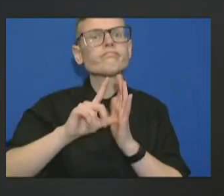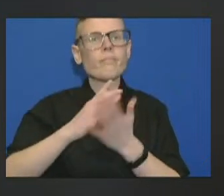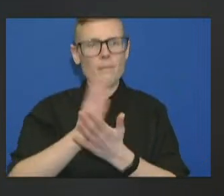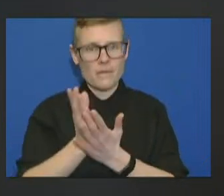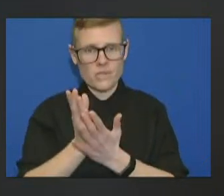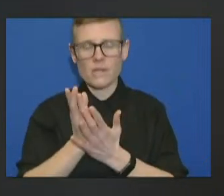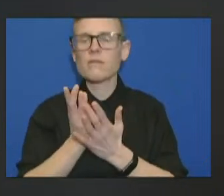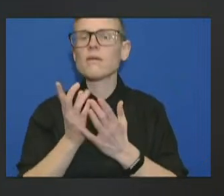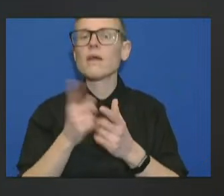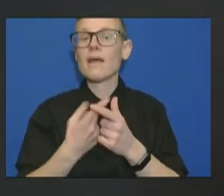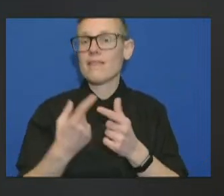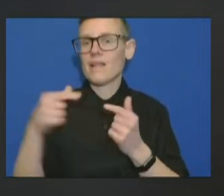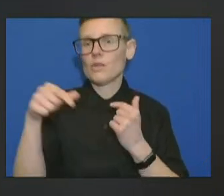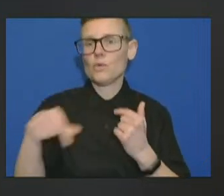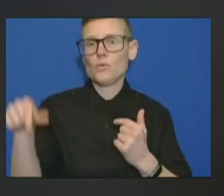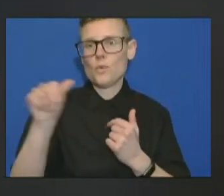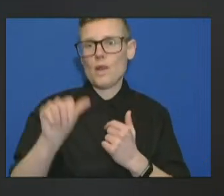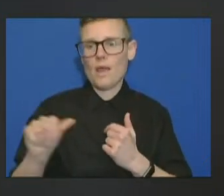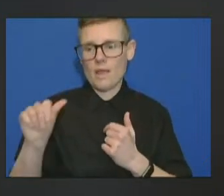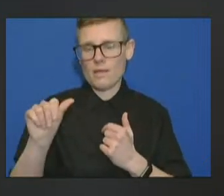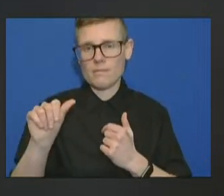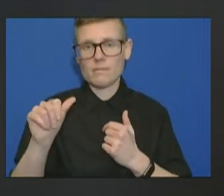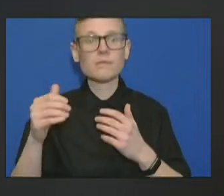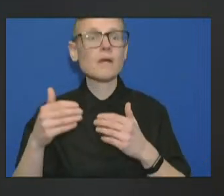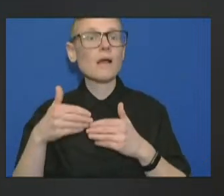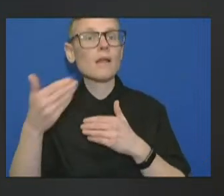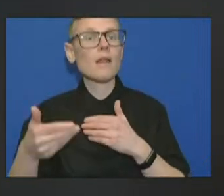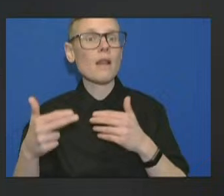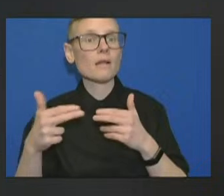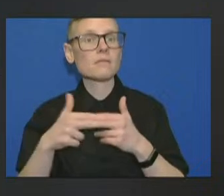talk about the overview of the